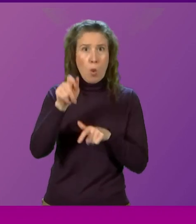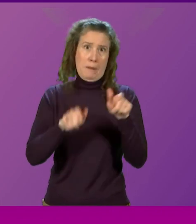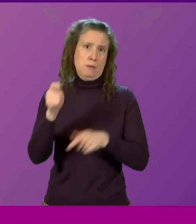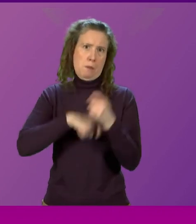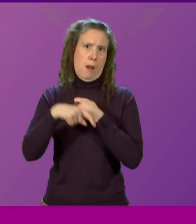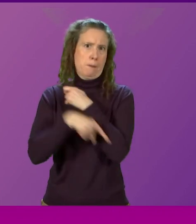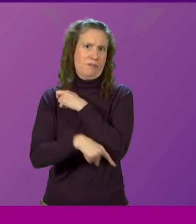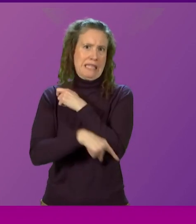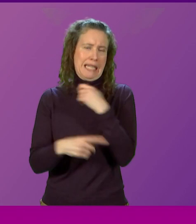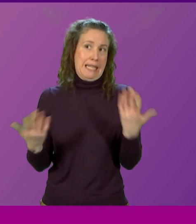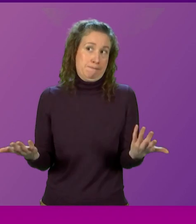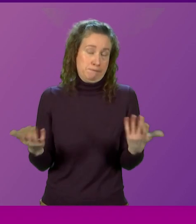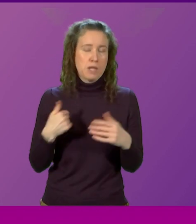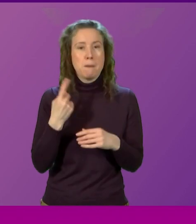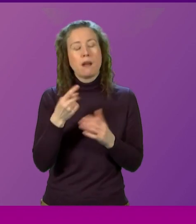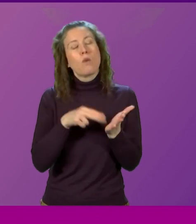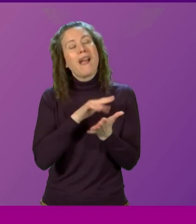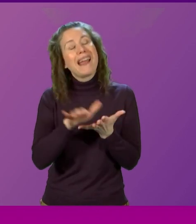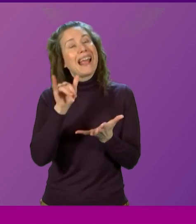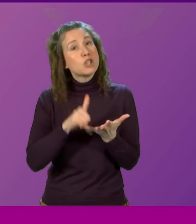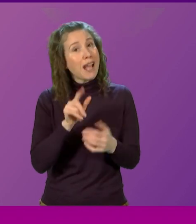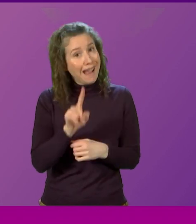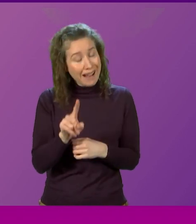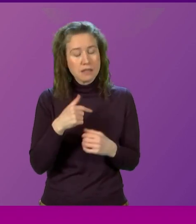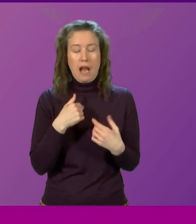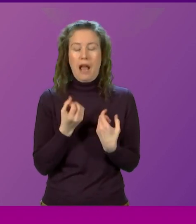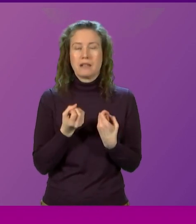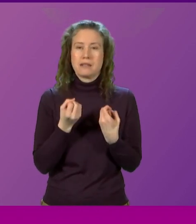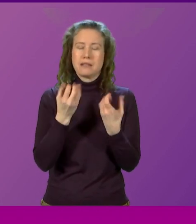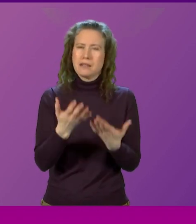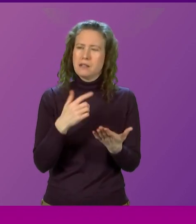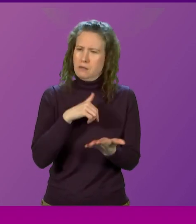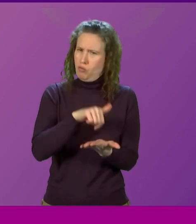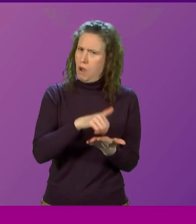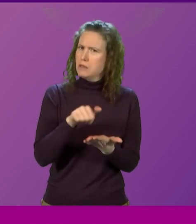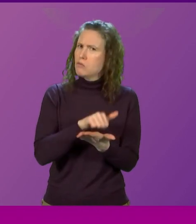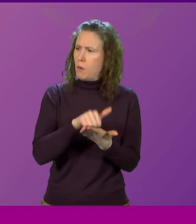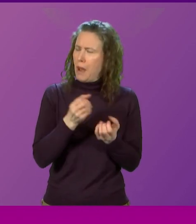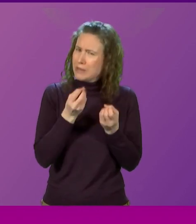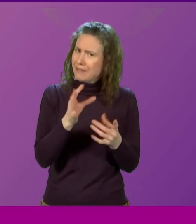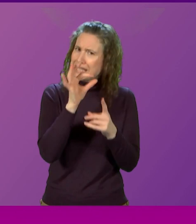On the NHS, I was giving, as I think is right and proper, detailed information about the